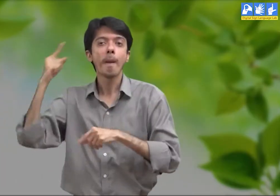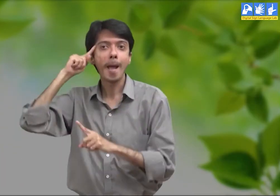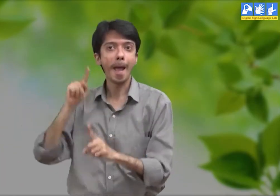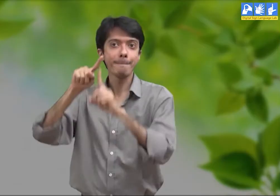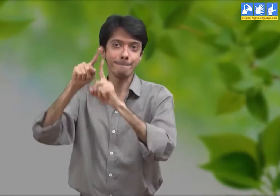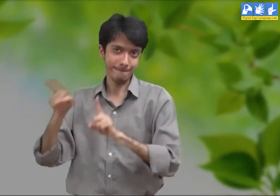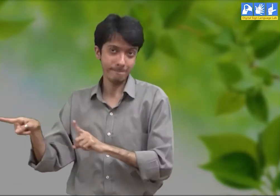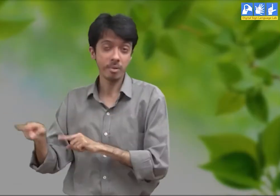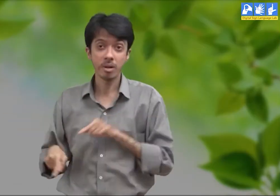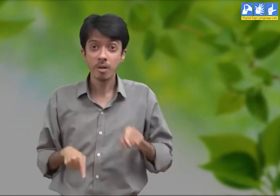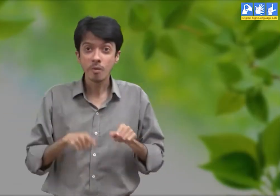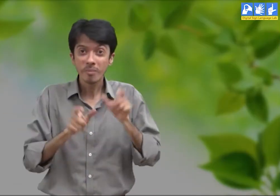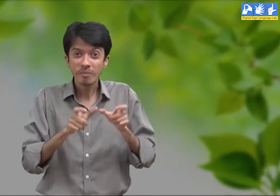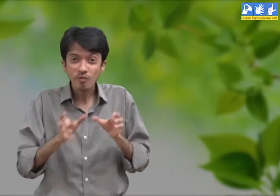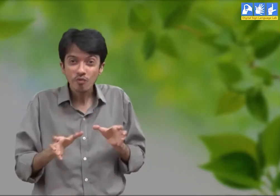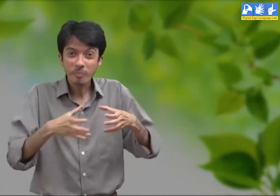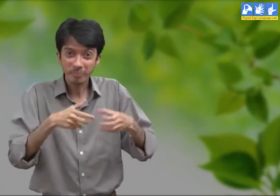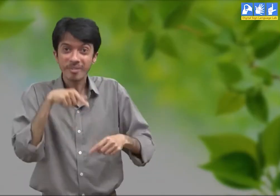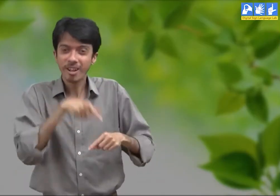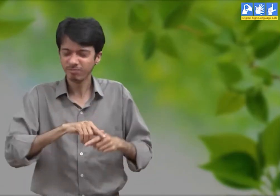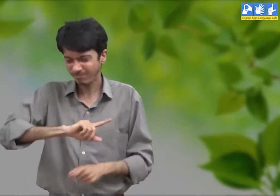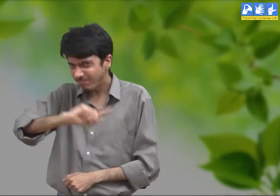And in place of that they wanted to plant teak trees.